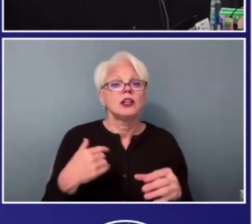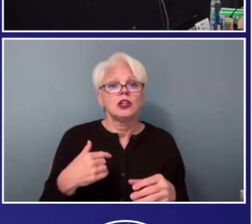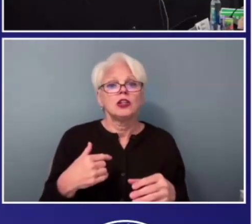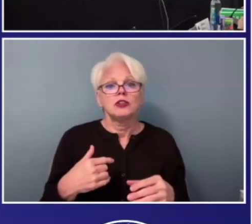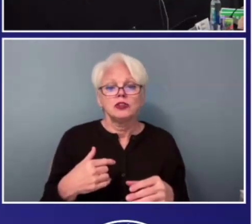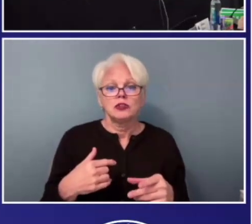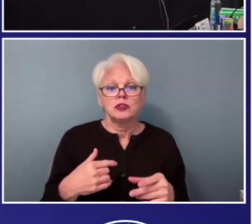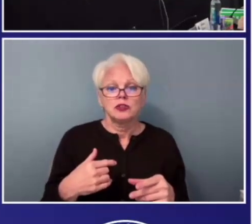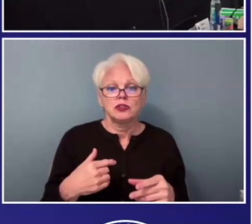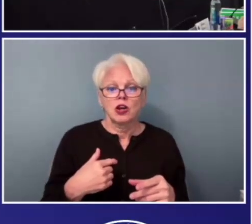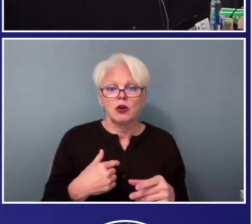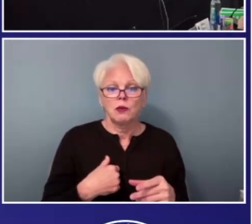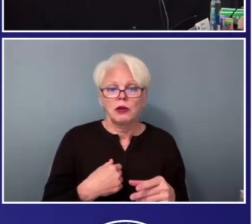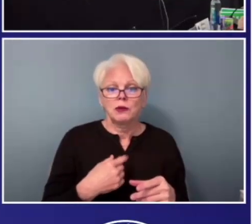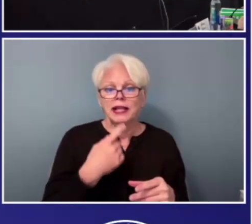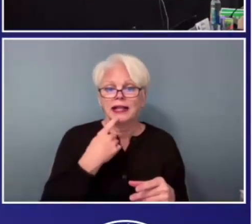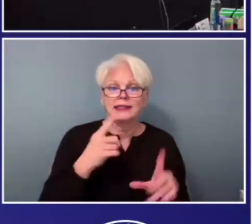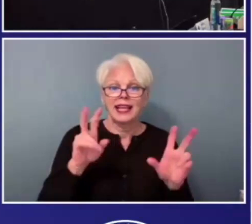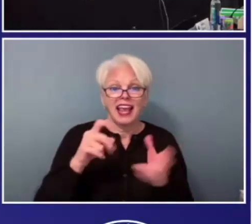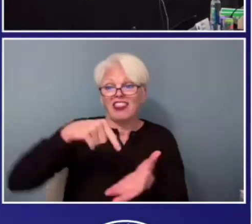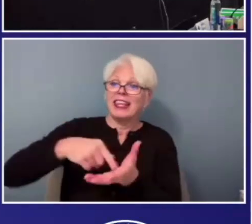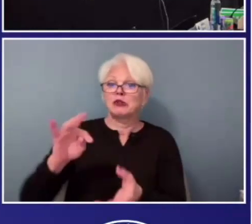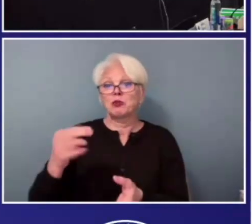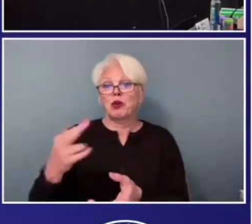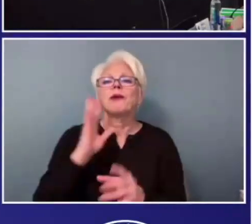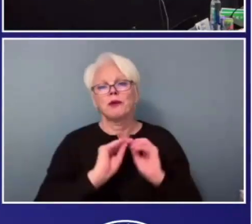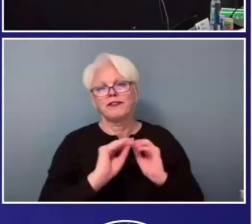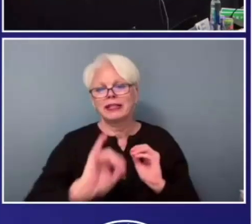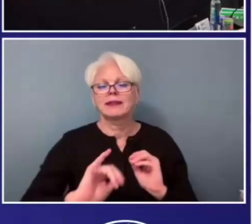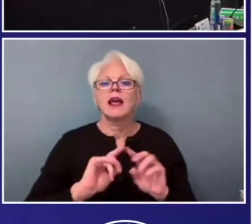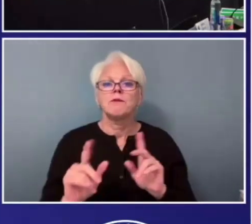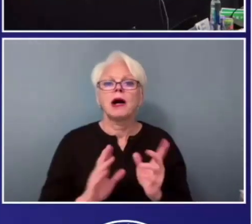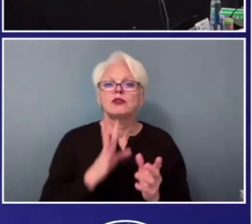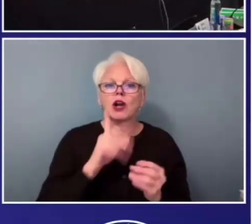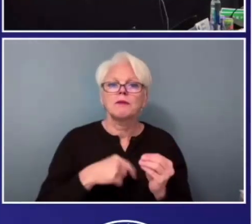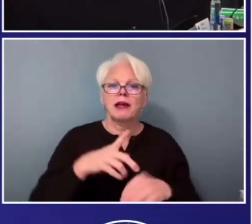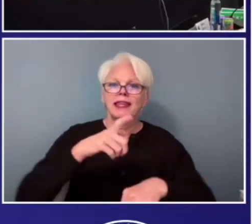provision. We will fix that. But what it's talking about is the on-time payment that advances the due date.